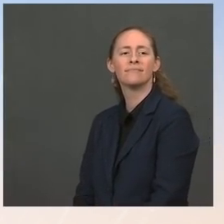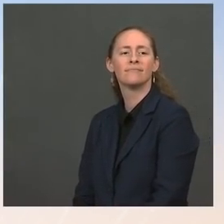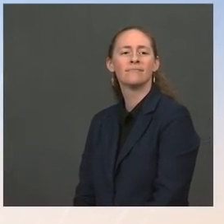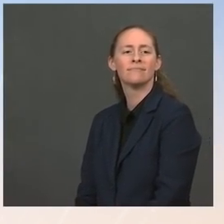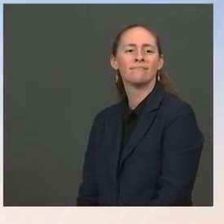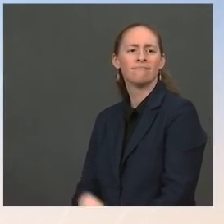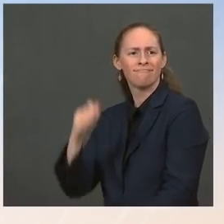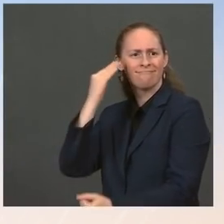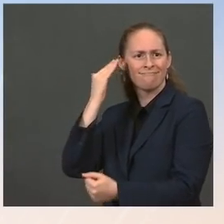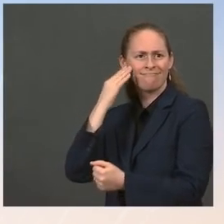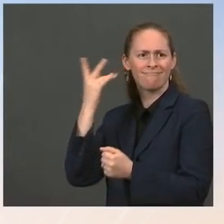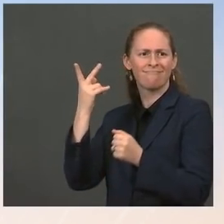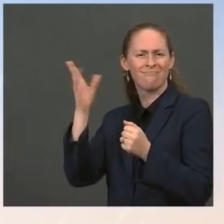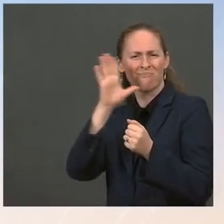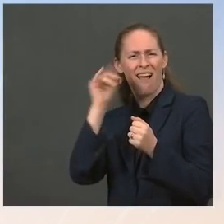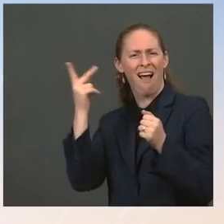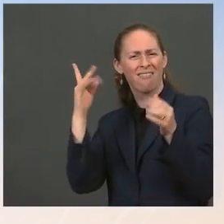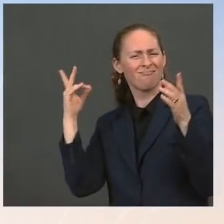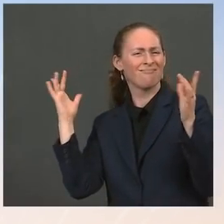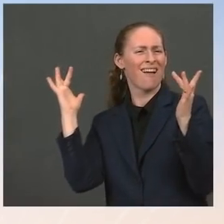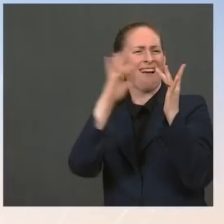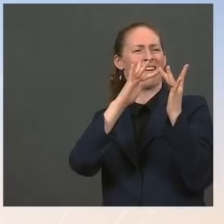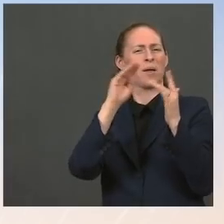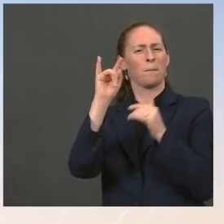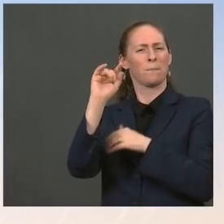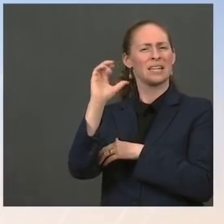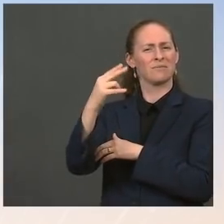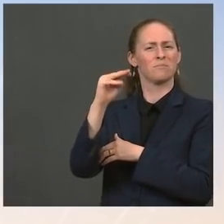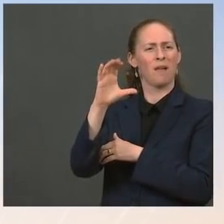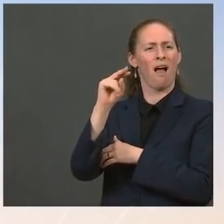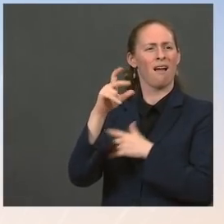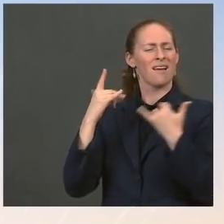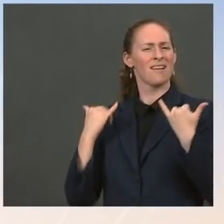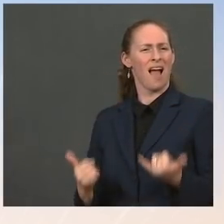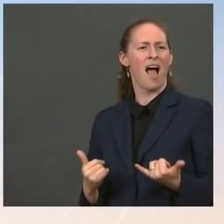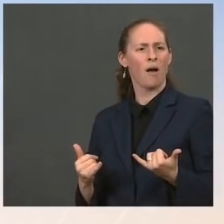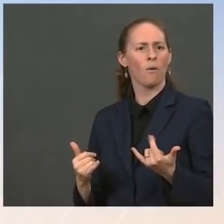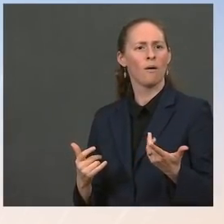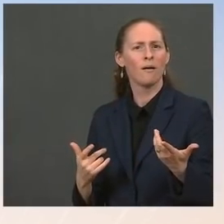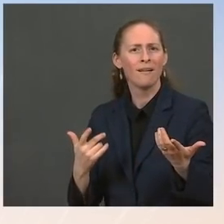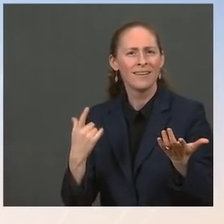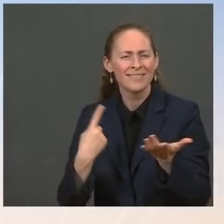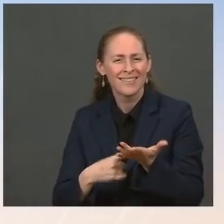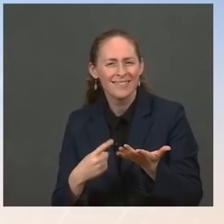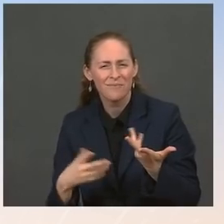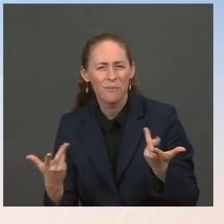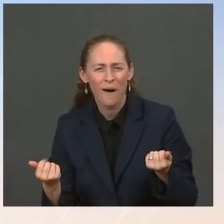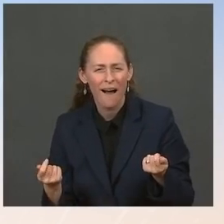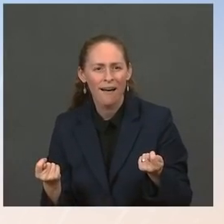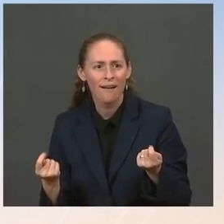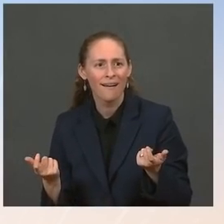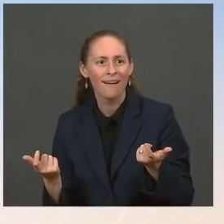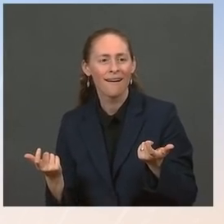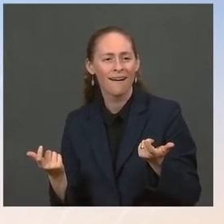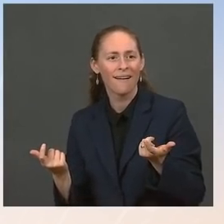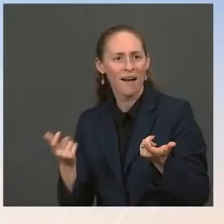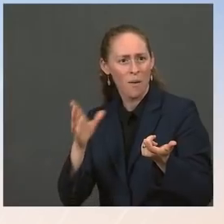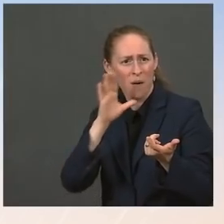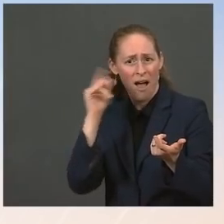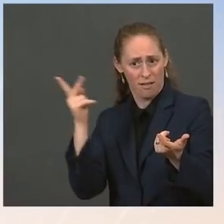and have this conversation with him? Why do this through public events? Ms. Psaki: What's the conversation about? The Press: I don't know. They have the relationship. He's the one who said he could bring the two sides together.